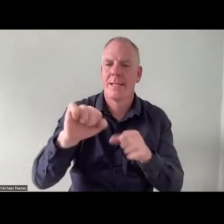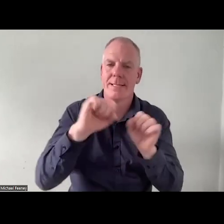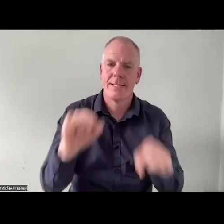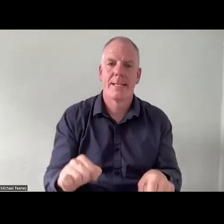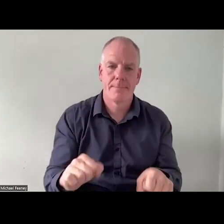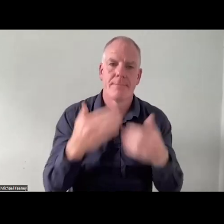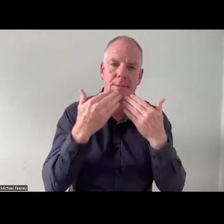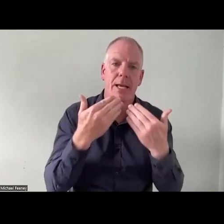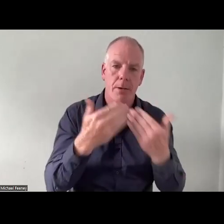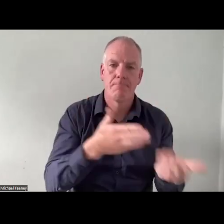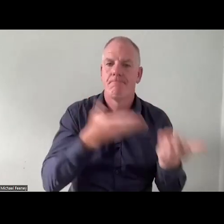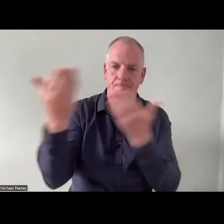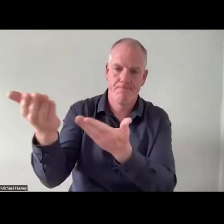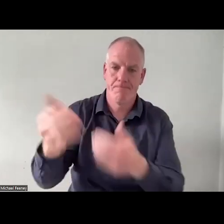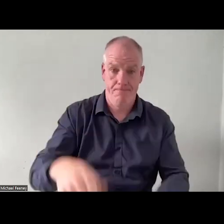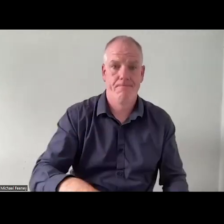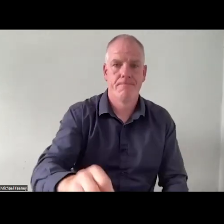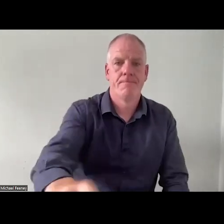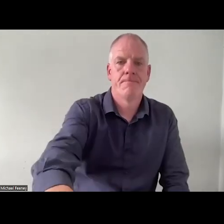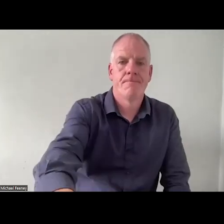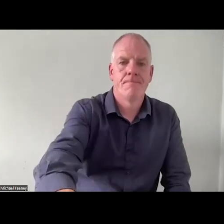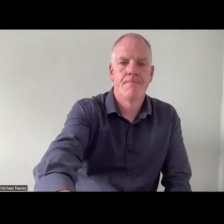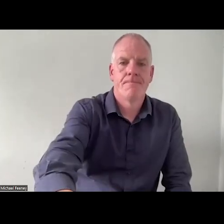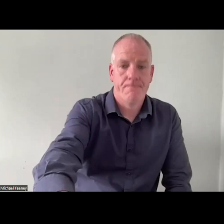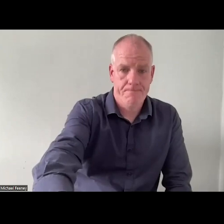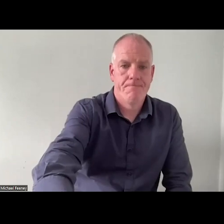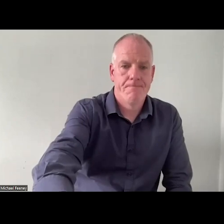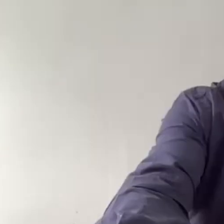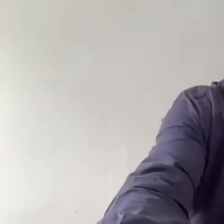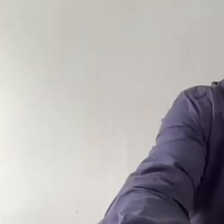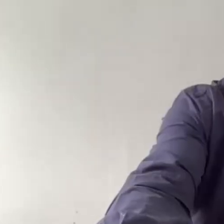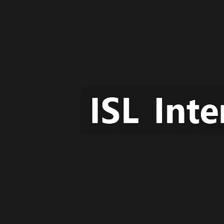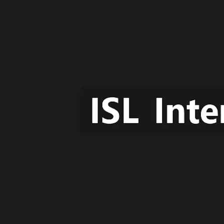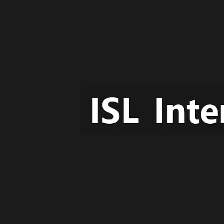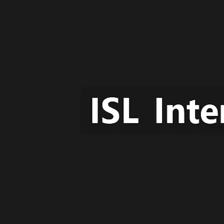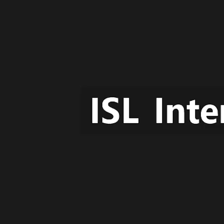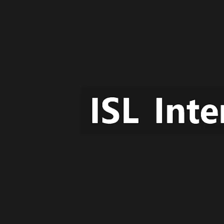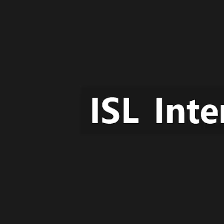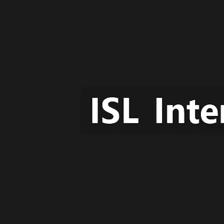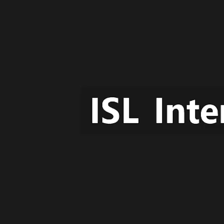So, back to you Adrian. – Thanks, Pádraig. Just going to have the spotlight again.